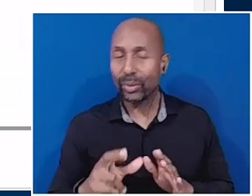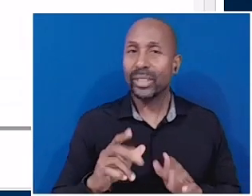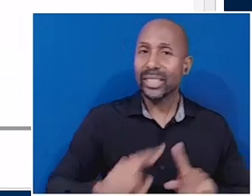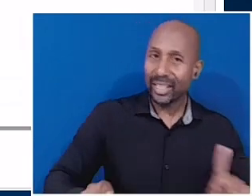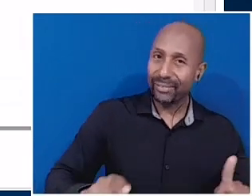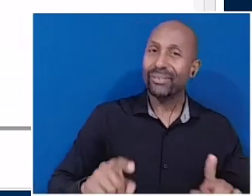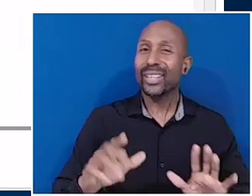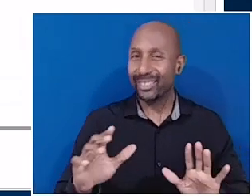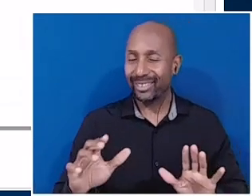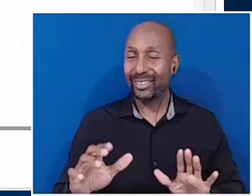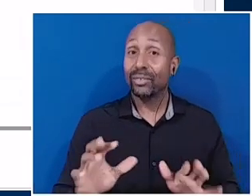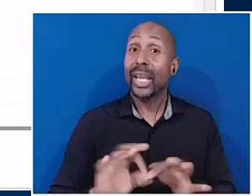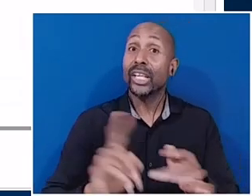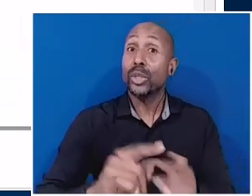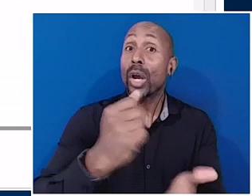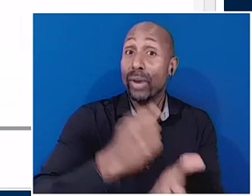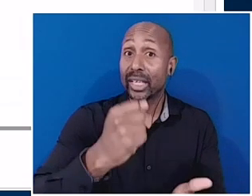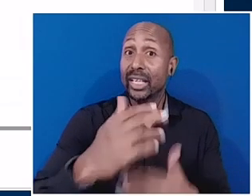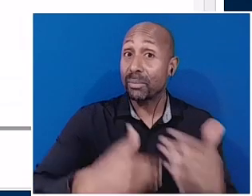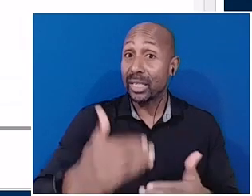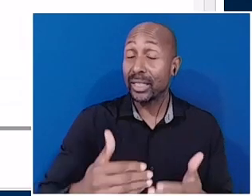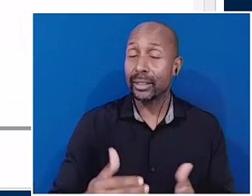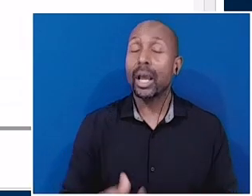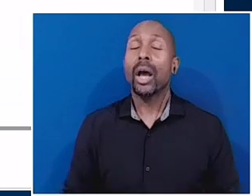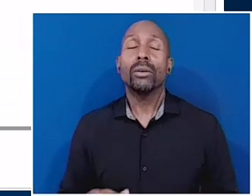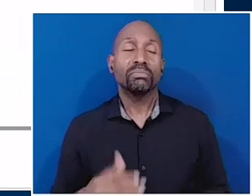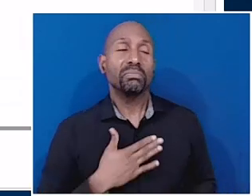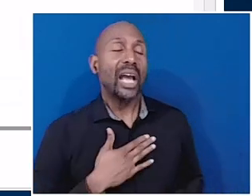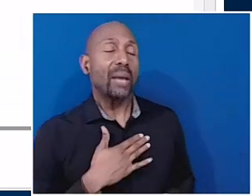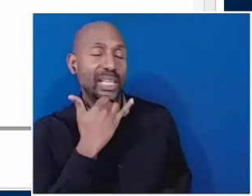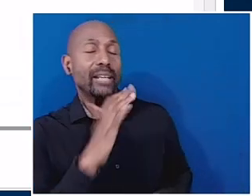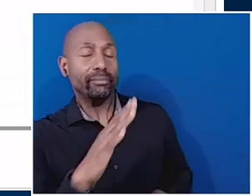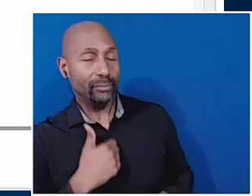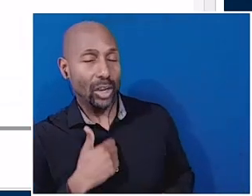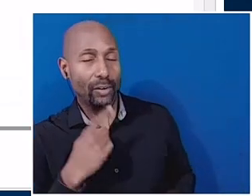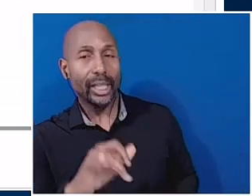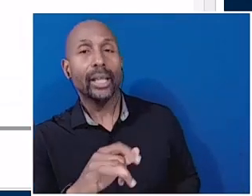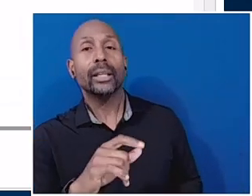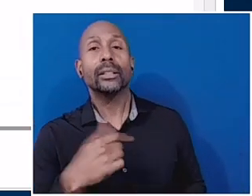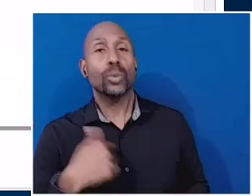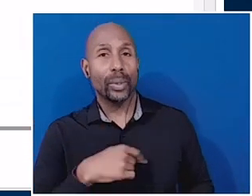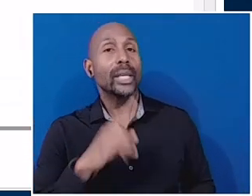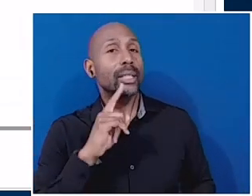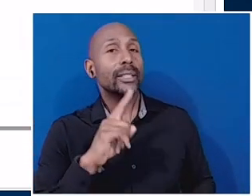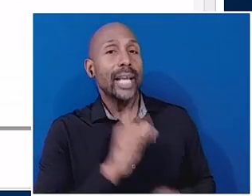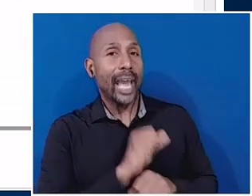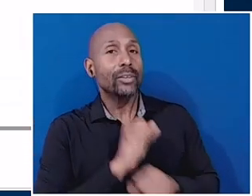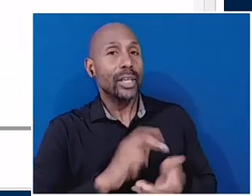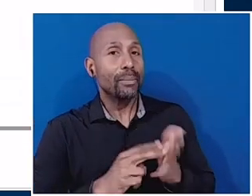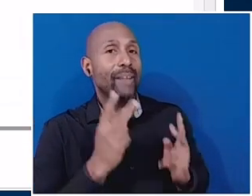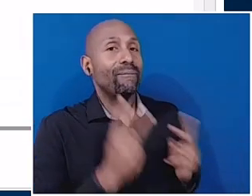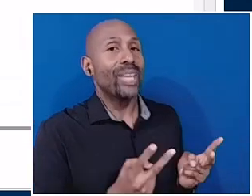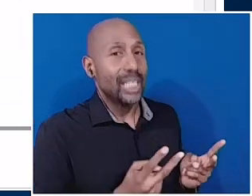My- and my mistake and I apologize for that. Yeah, we're talking about visits. So site visits to all additional